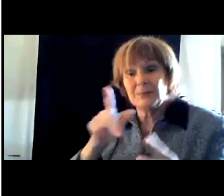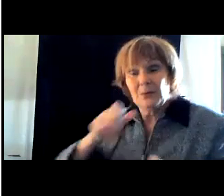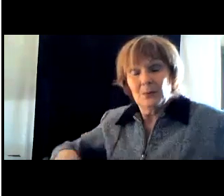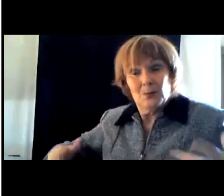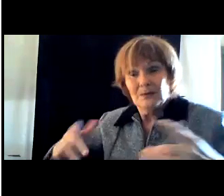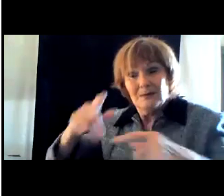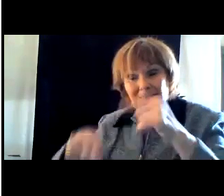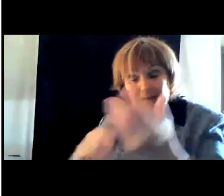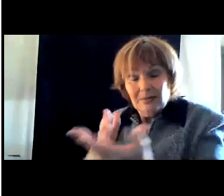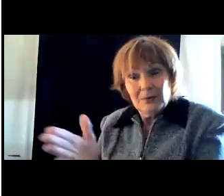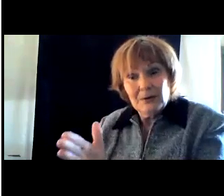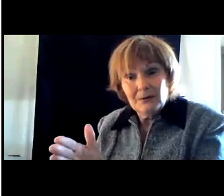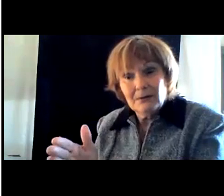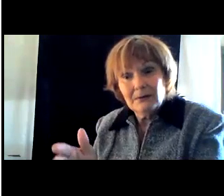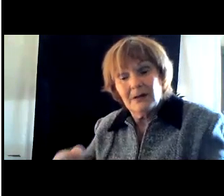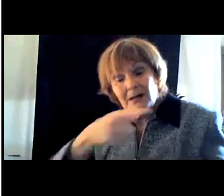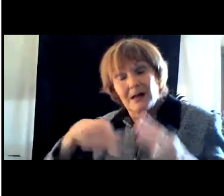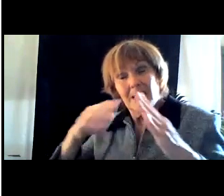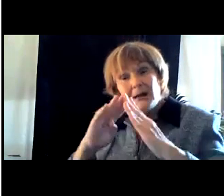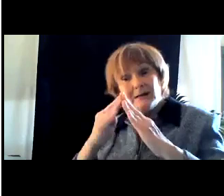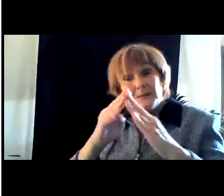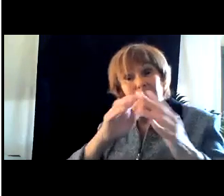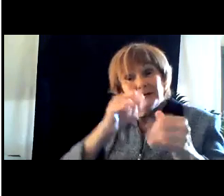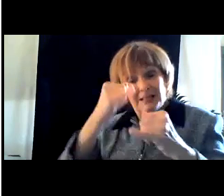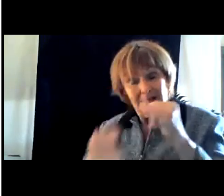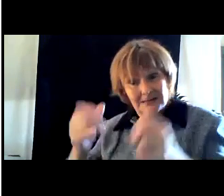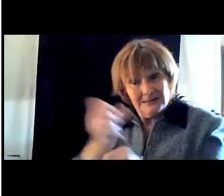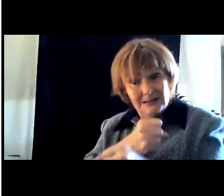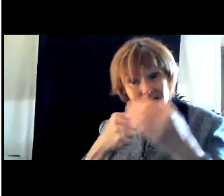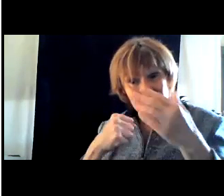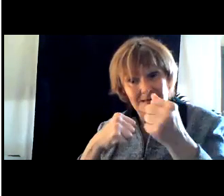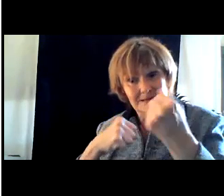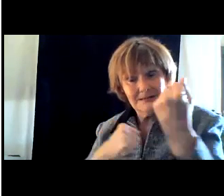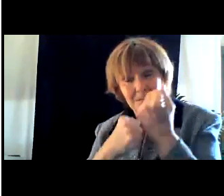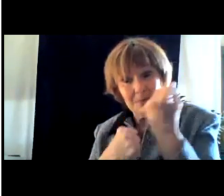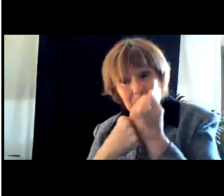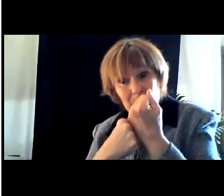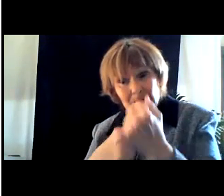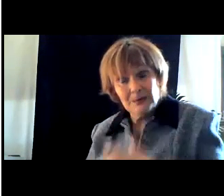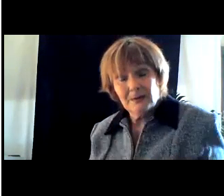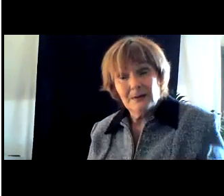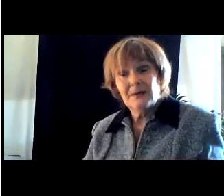Are our communities the last ones to receive supports? So let's have that conversation around power and privilege,